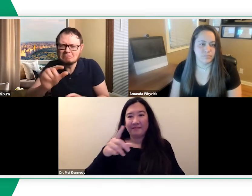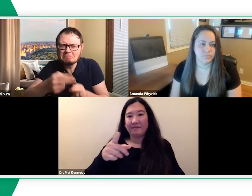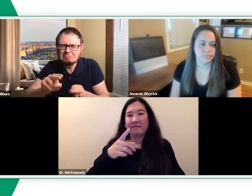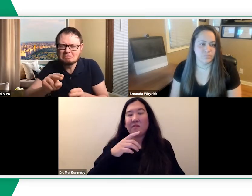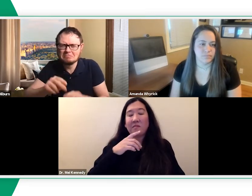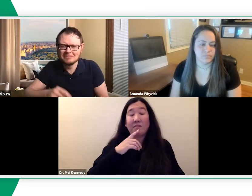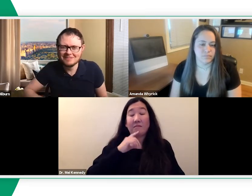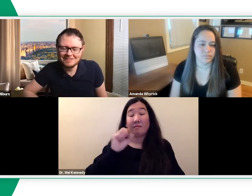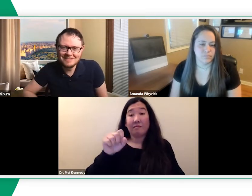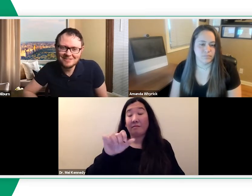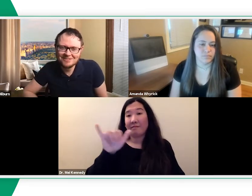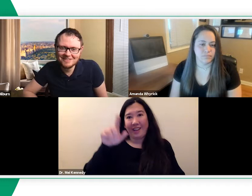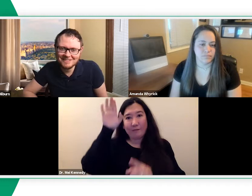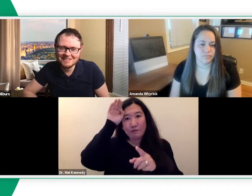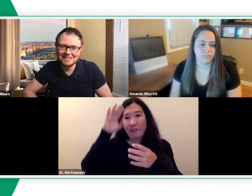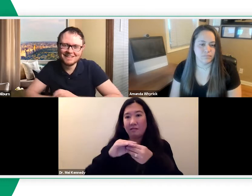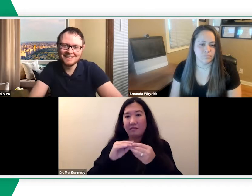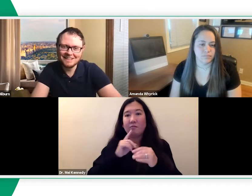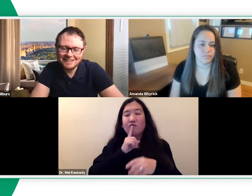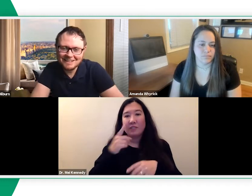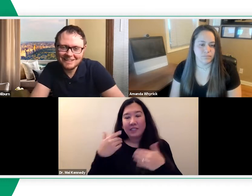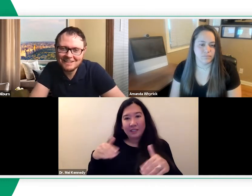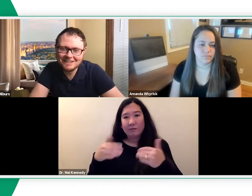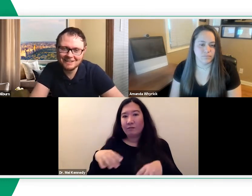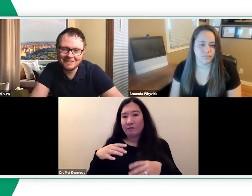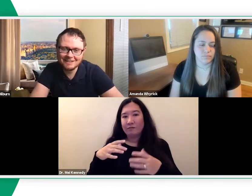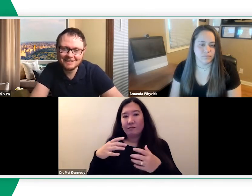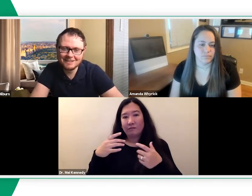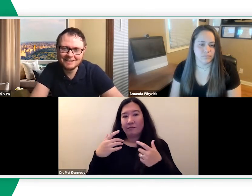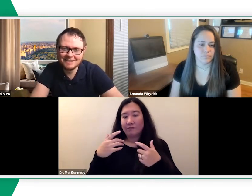You want to explain that? >>DR. MEI KENNEDY: Sure.